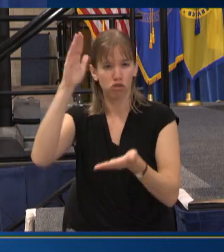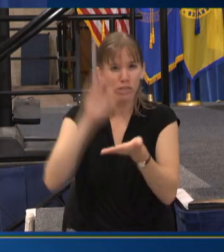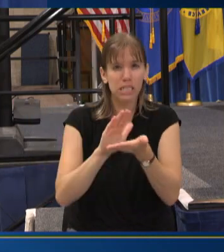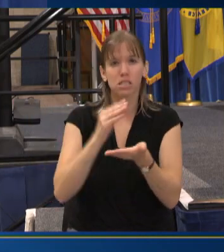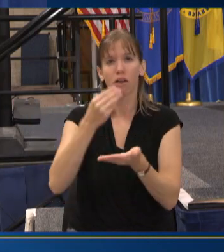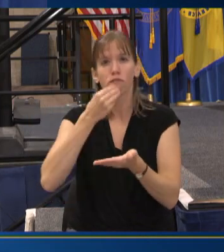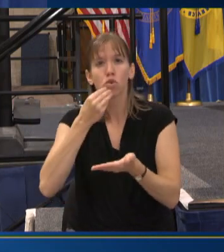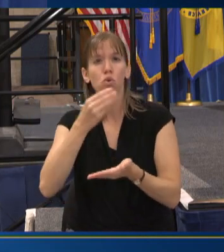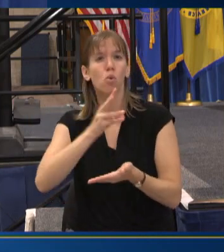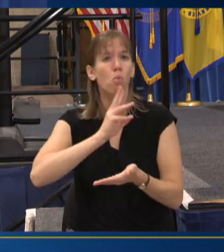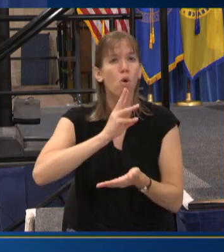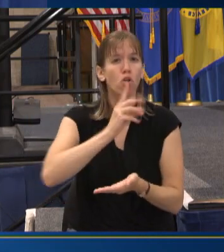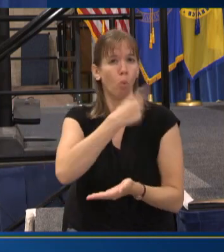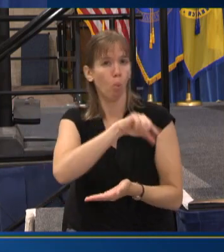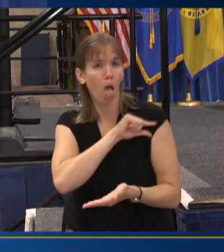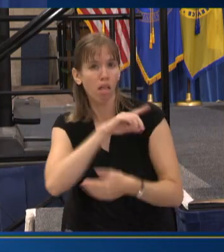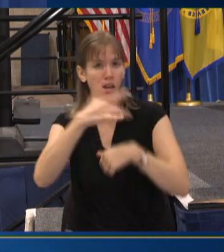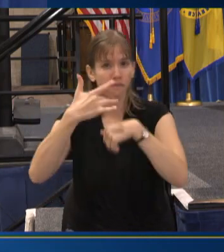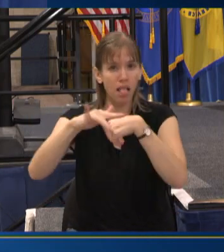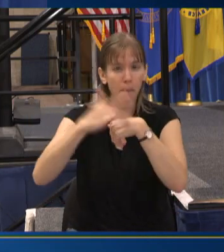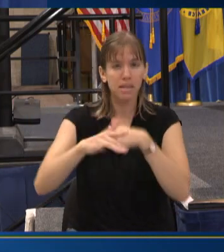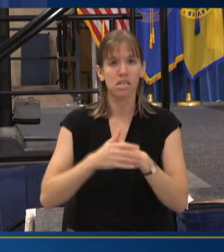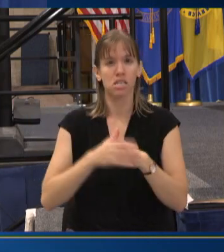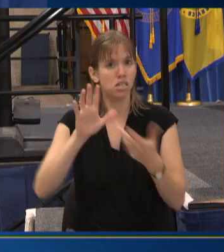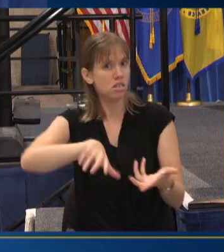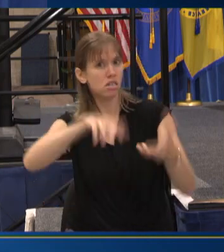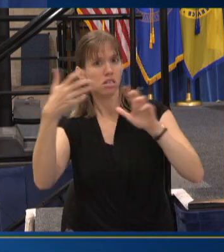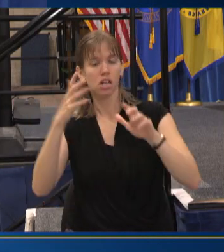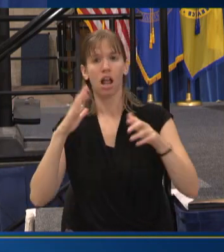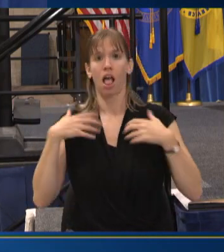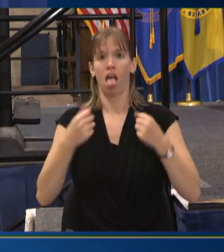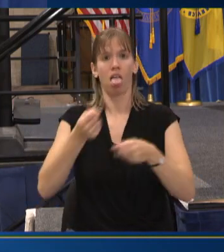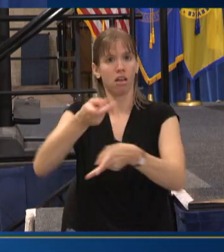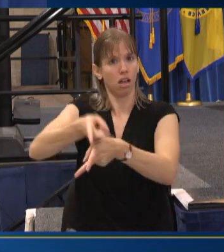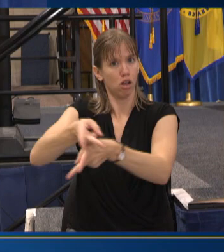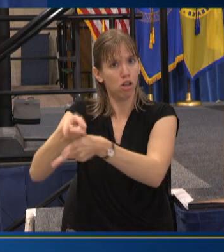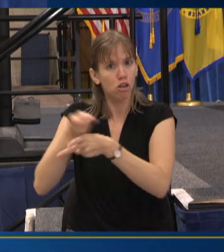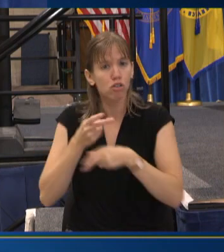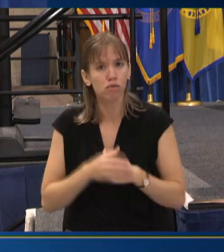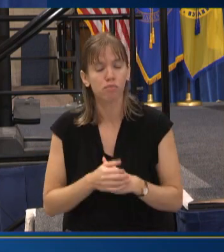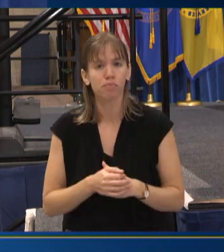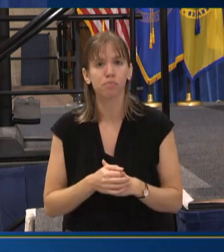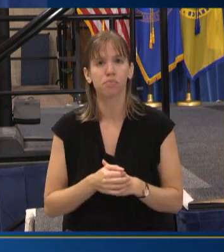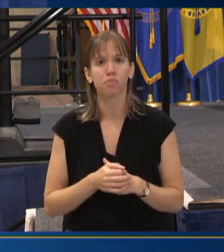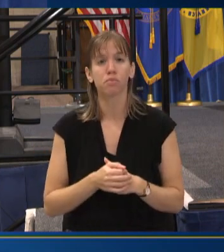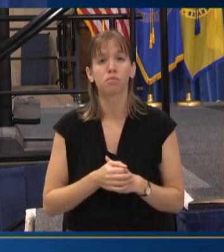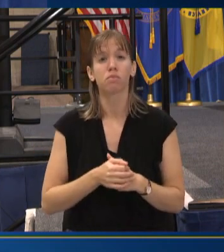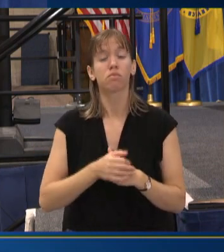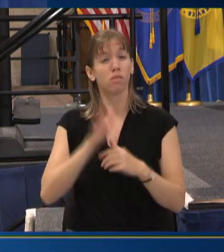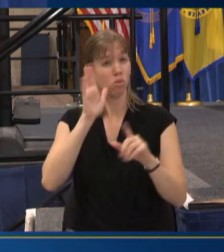availability, and interruptions to health care delivery. Climate change also impacts mental health,